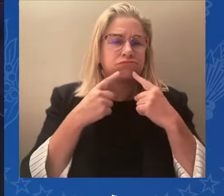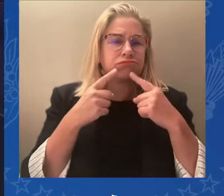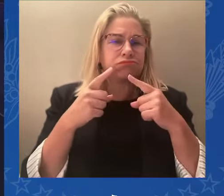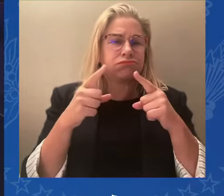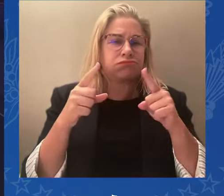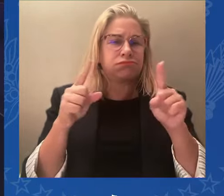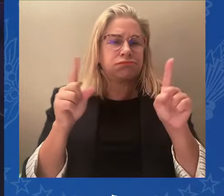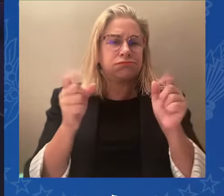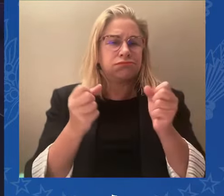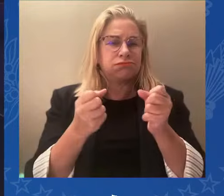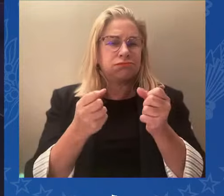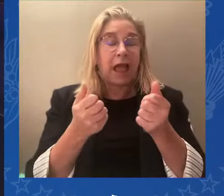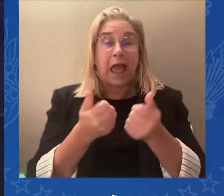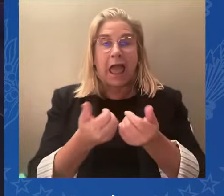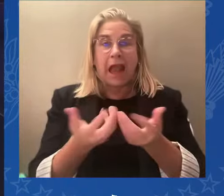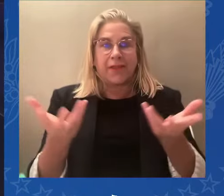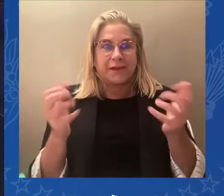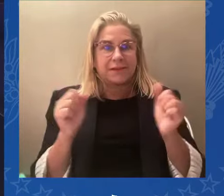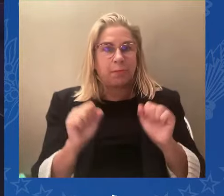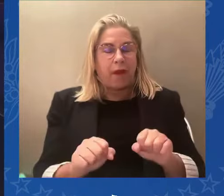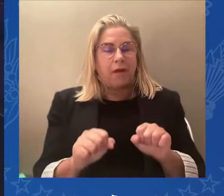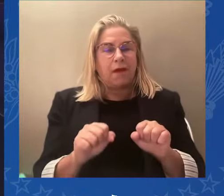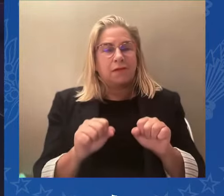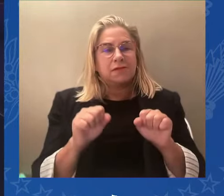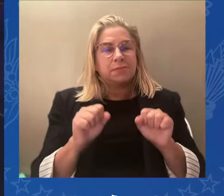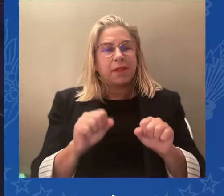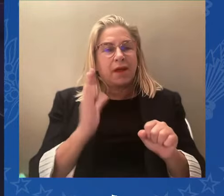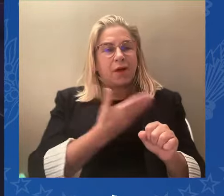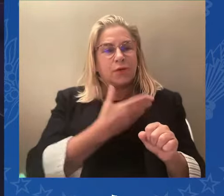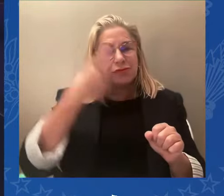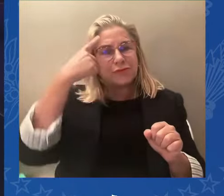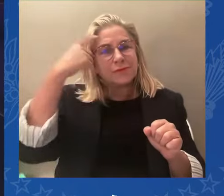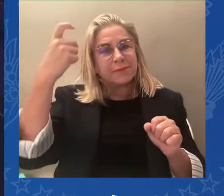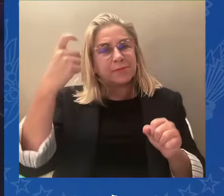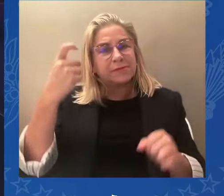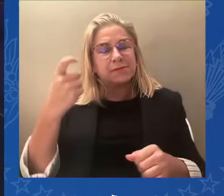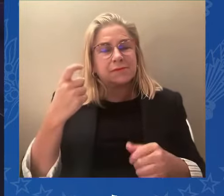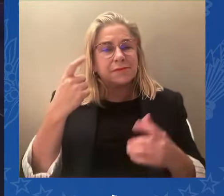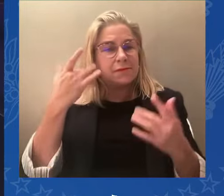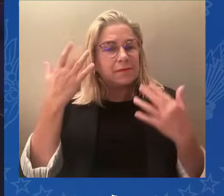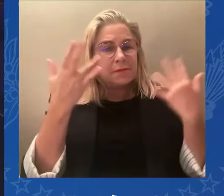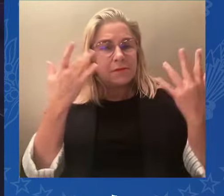and grow into a bountiful and beautiful harvest to come. That’s what I want to talk to you